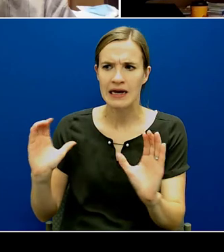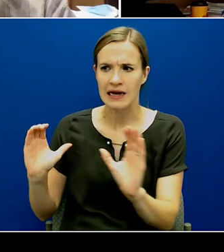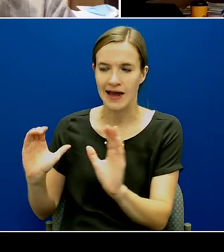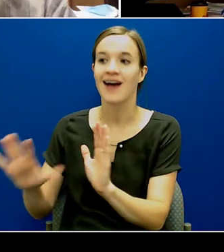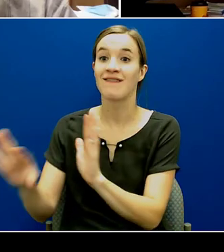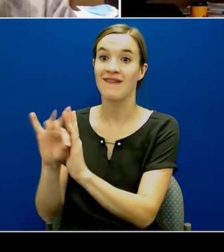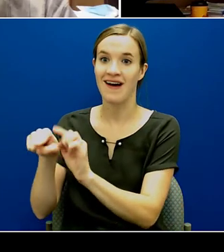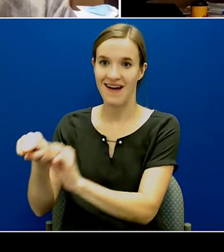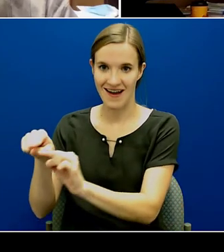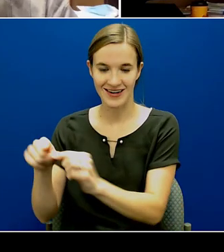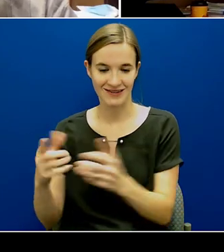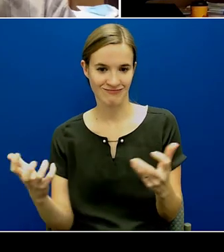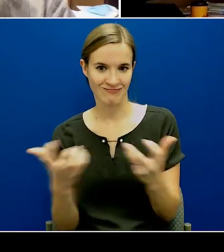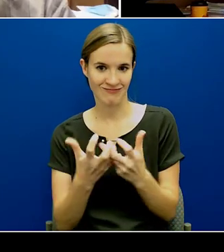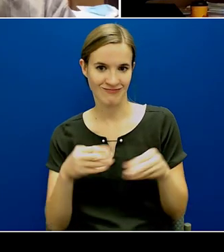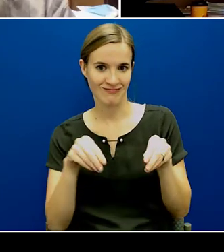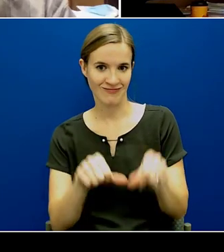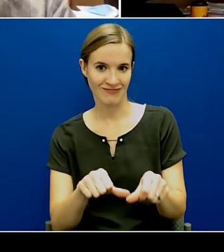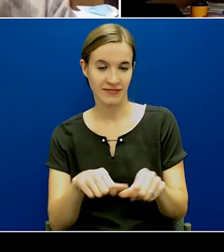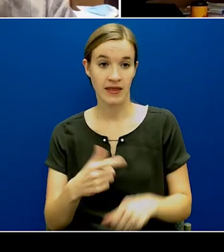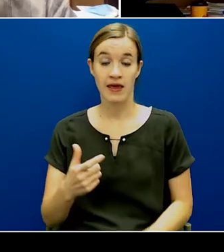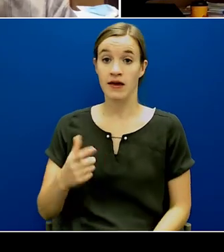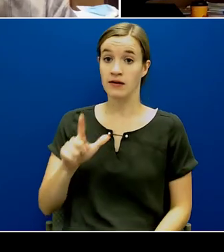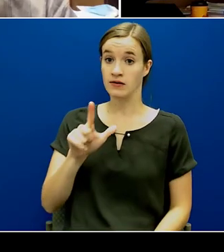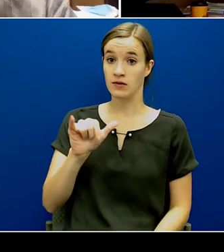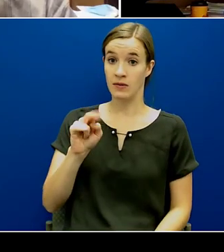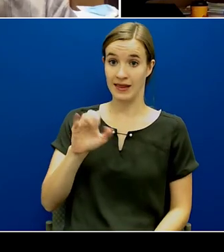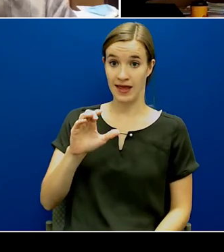our- the cost to run the program, LINC pays